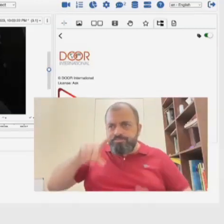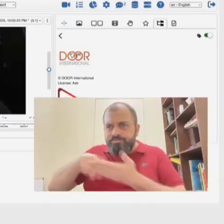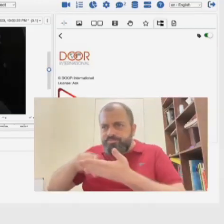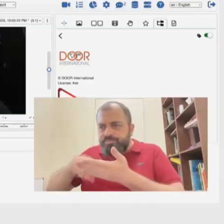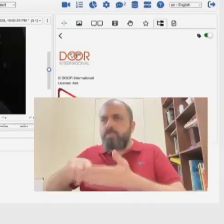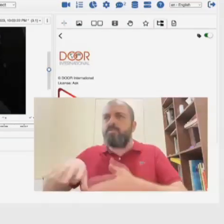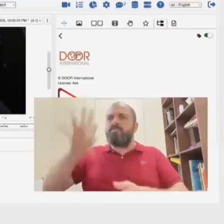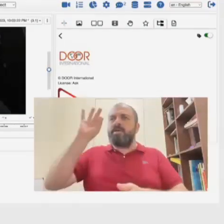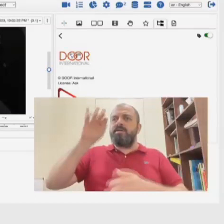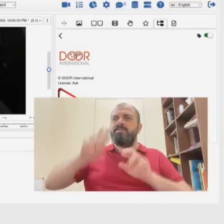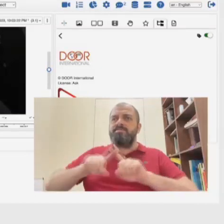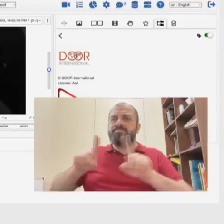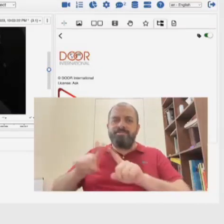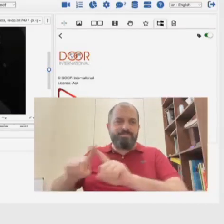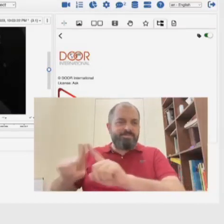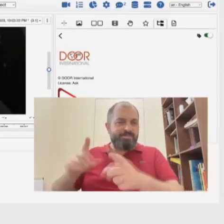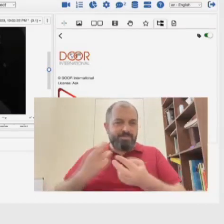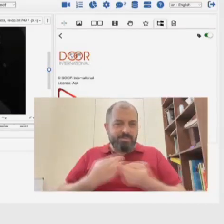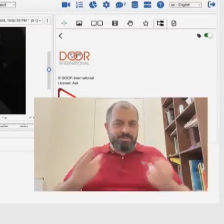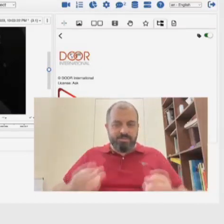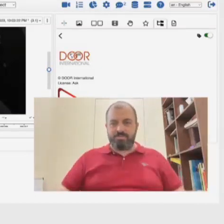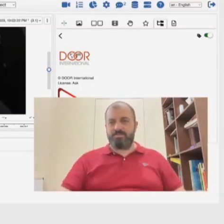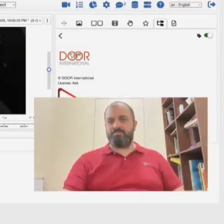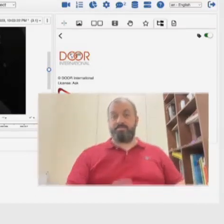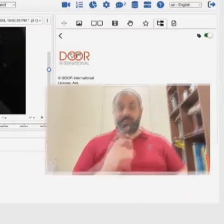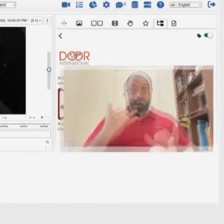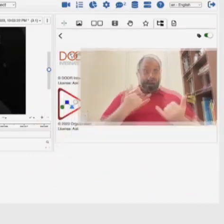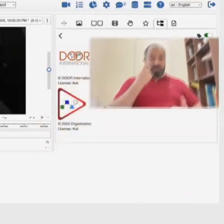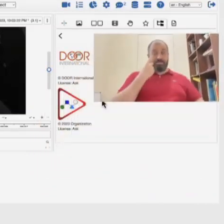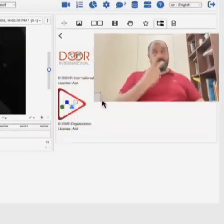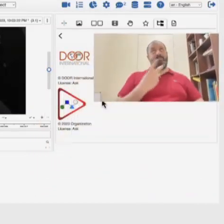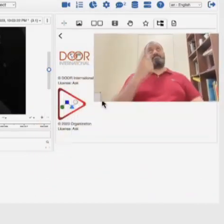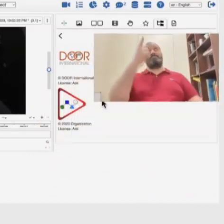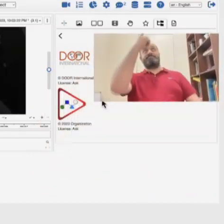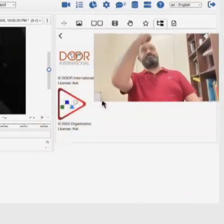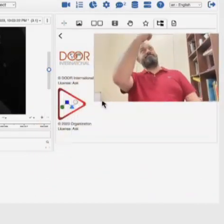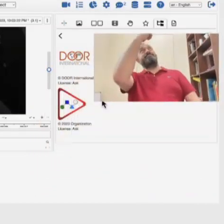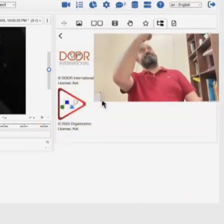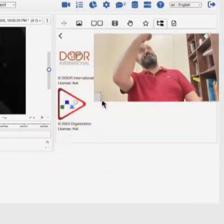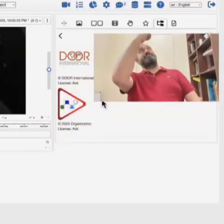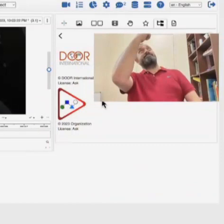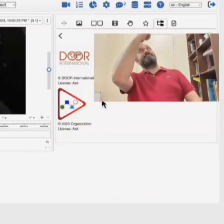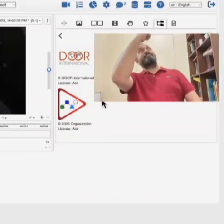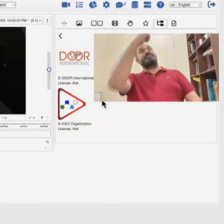The first is I would like to show you how to search and be able to find resources that you might be looking for.